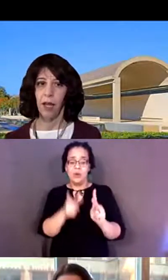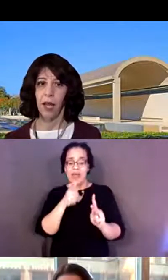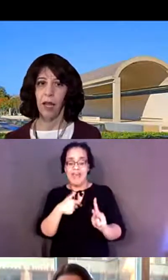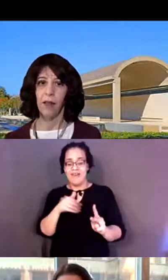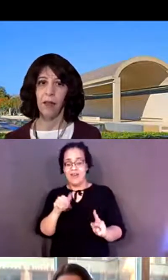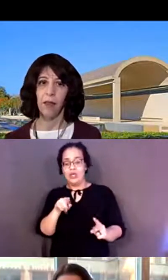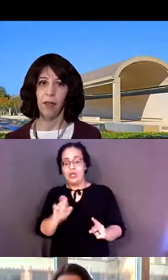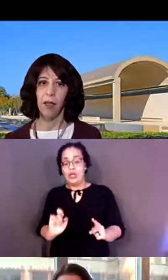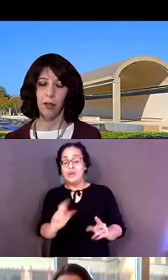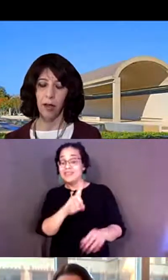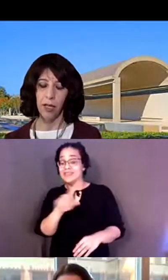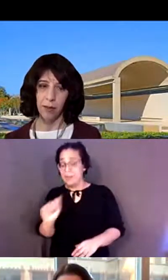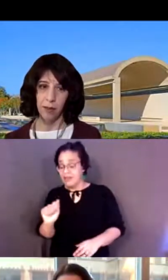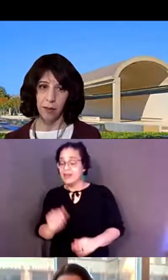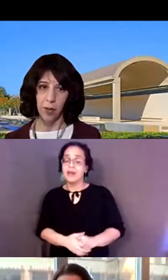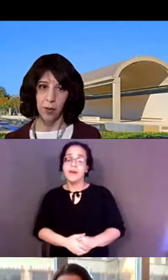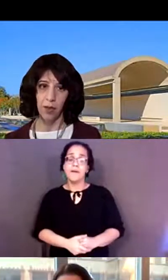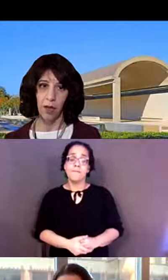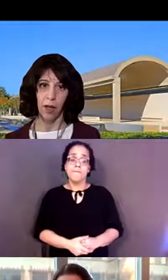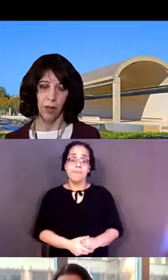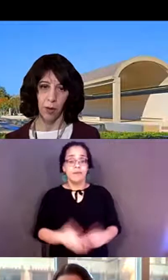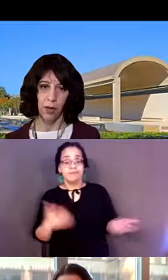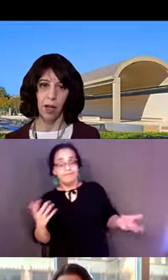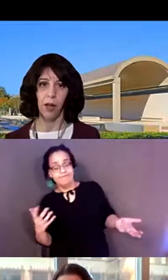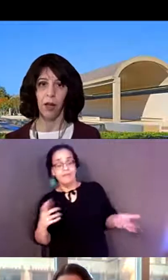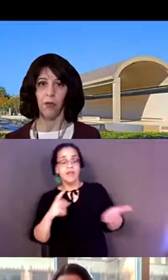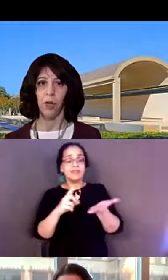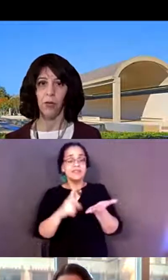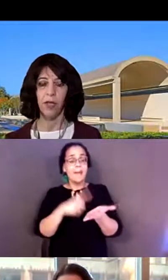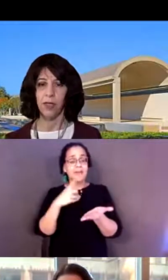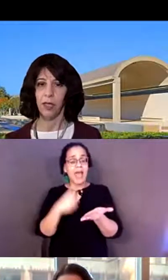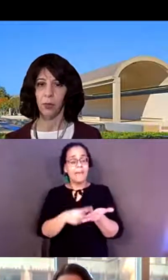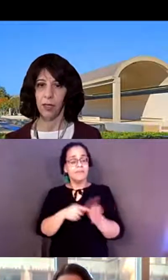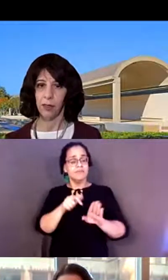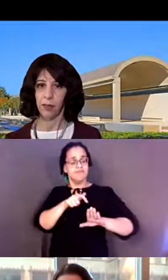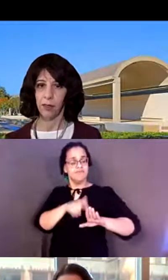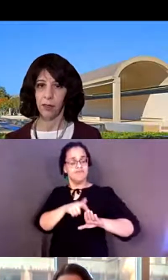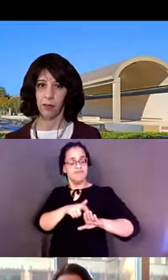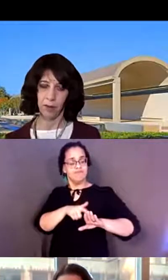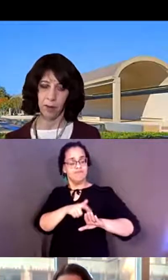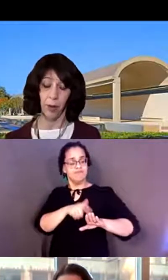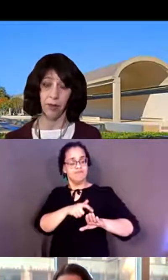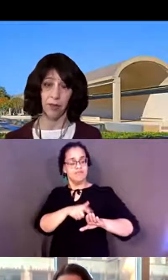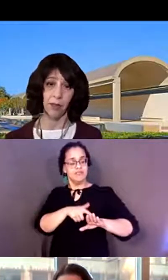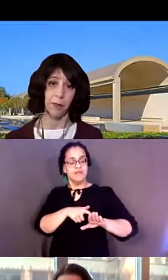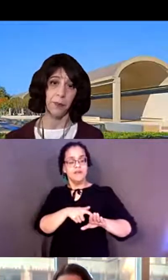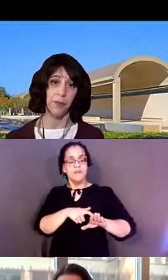and there is sometimes uh the rationale of COVID-19 risk